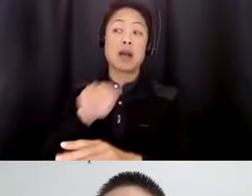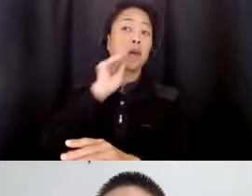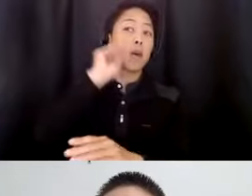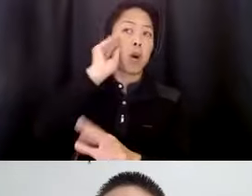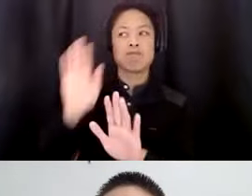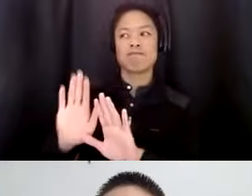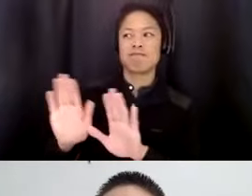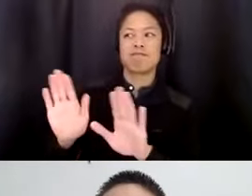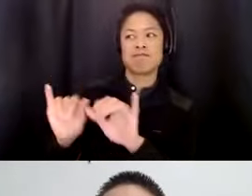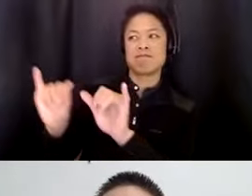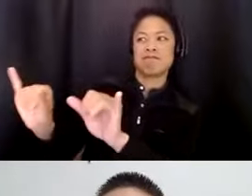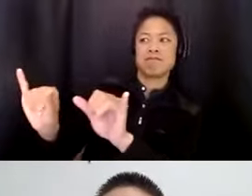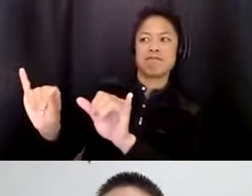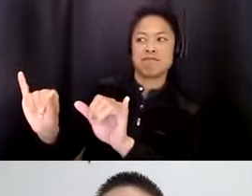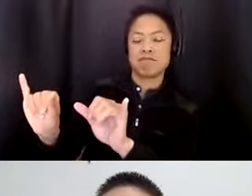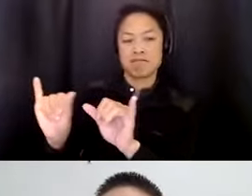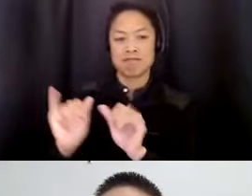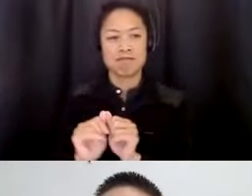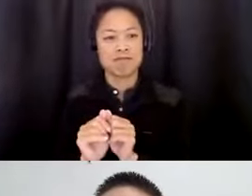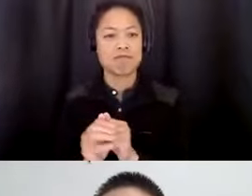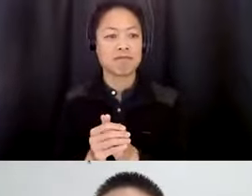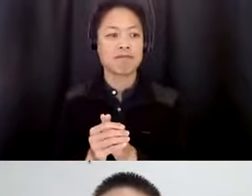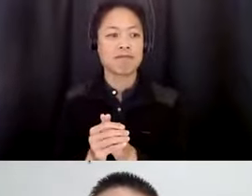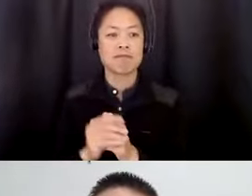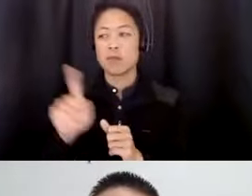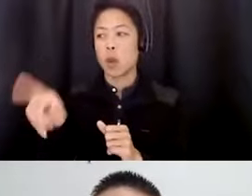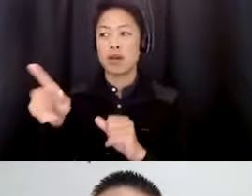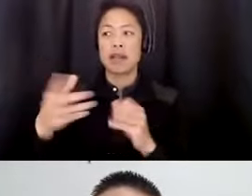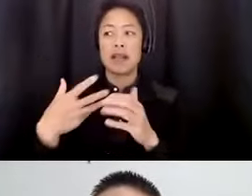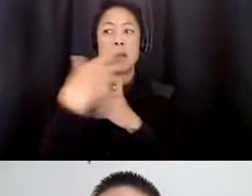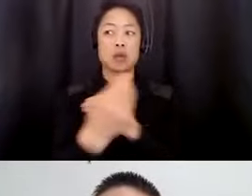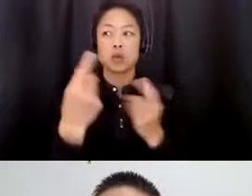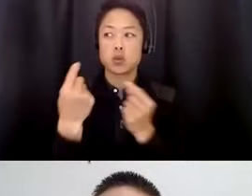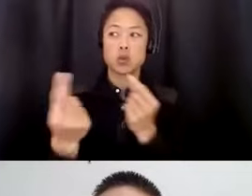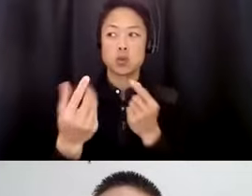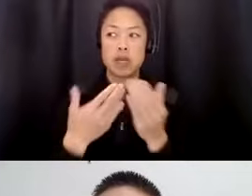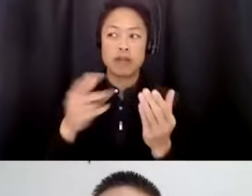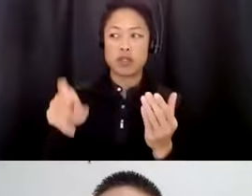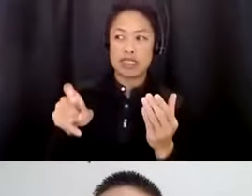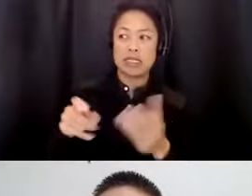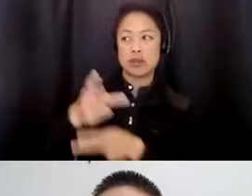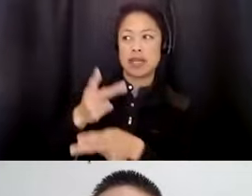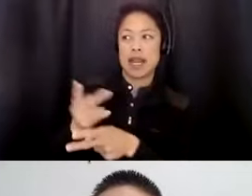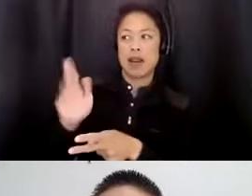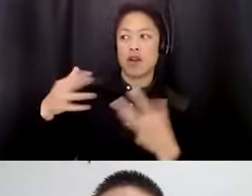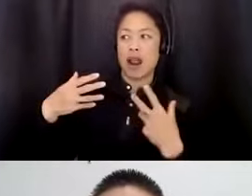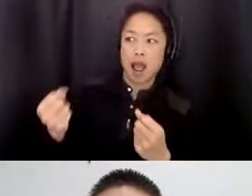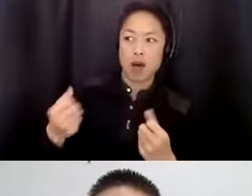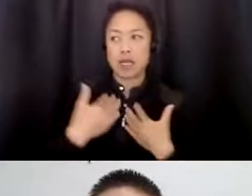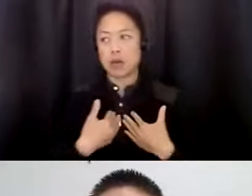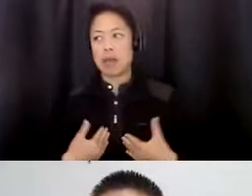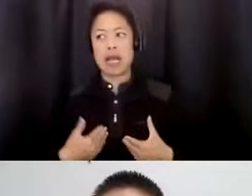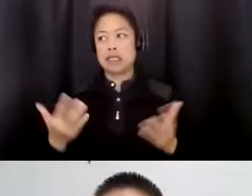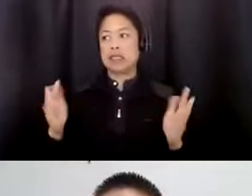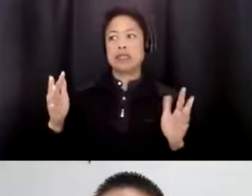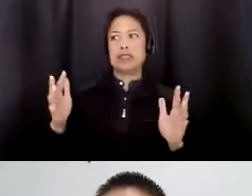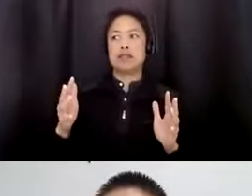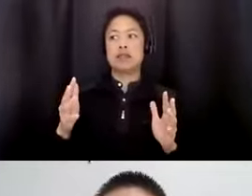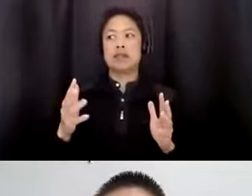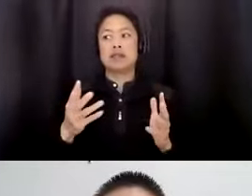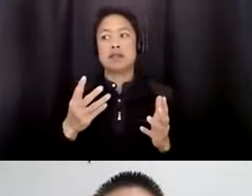need to do in order to take care of their health and get groceries, for example.